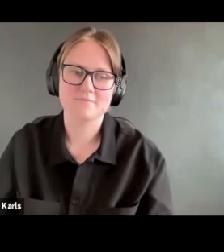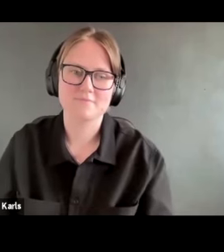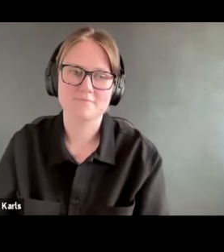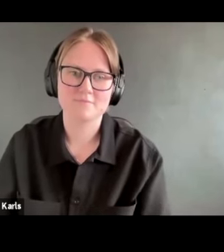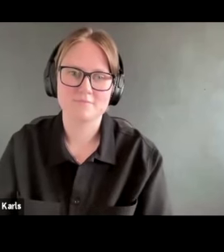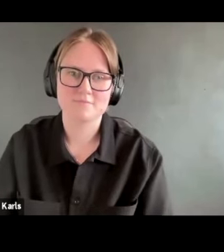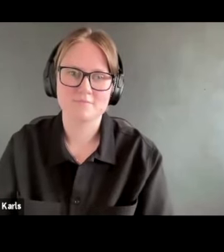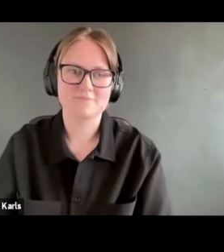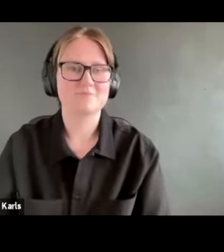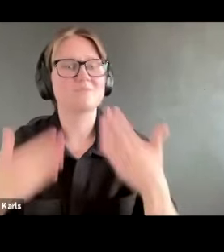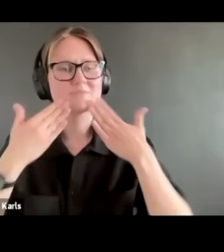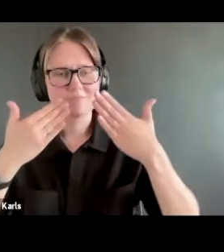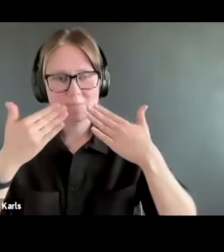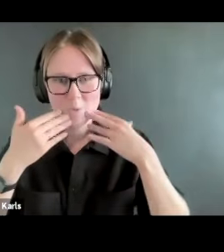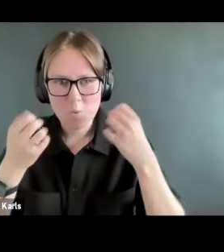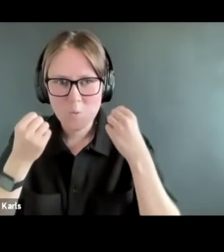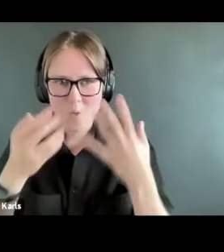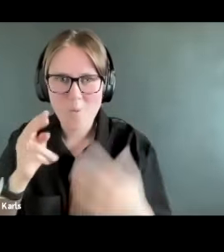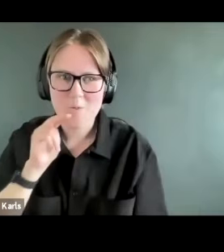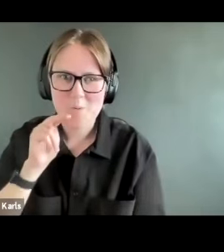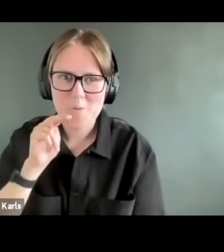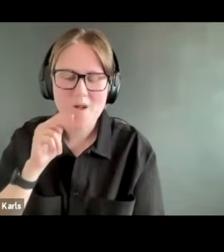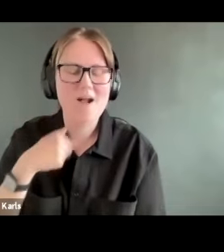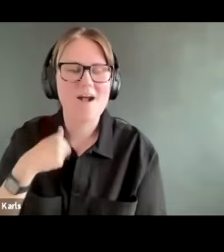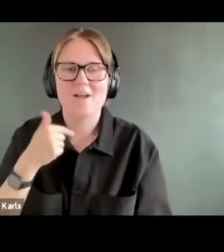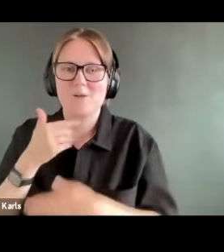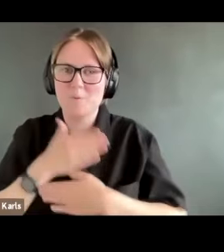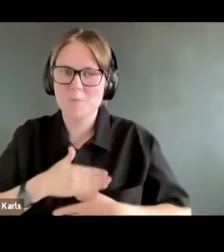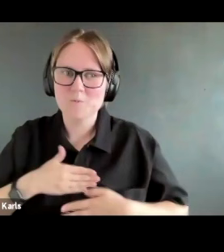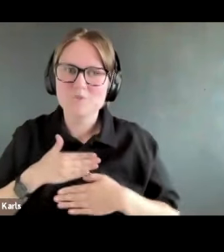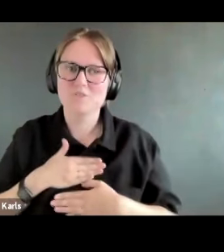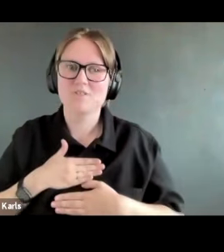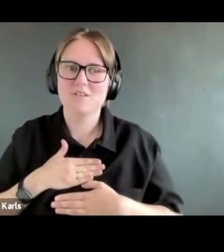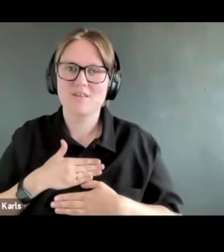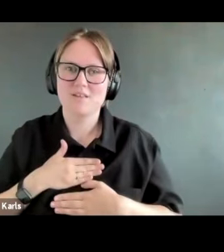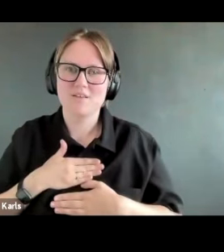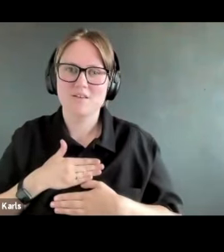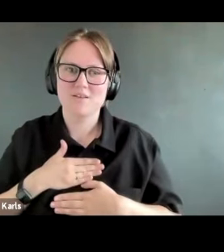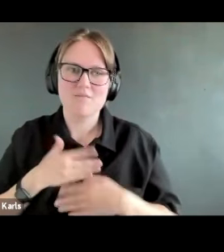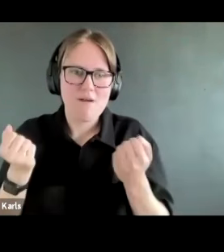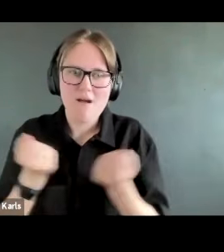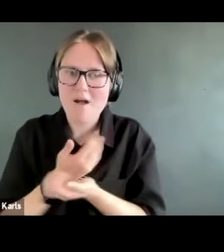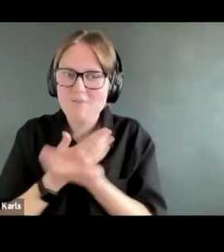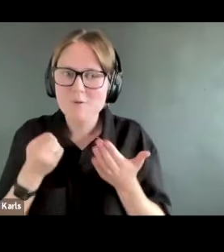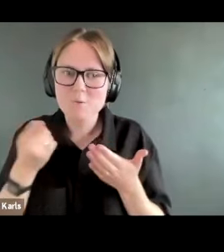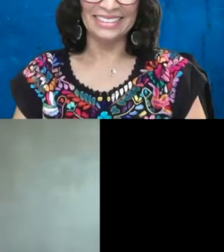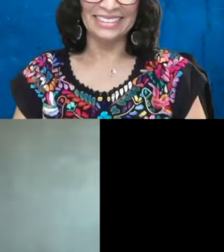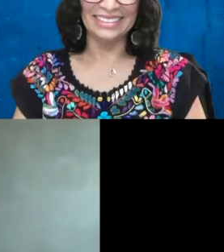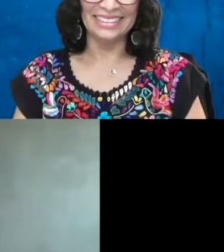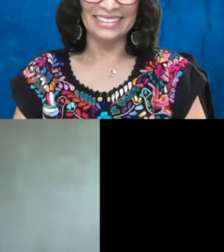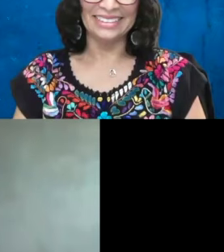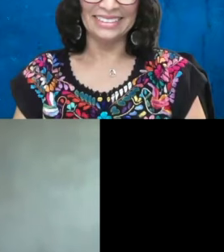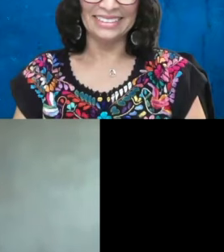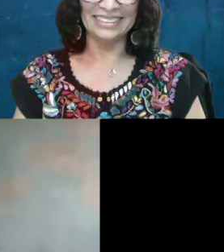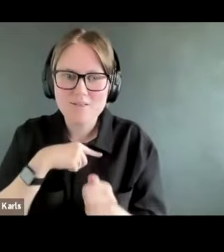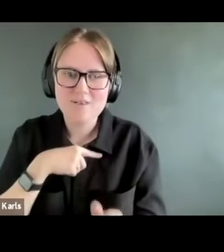Thank you so much, Norma. I appreciate everything you shared with us. And I especially love the